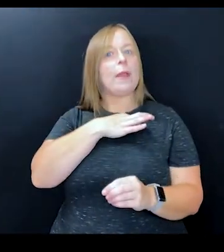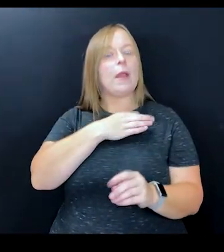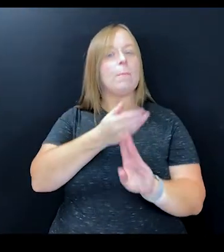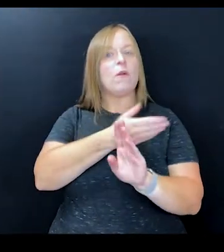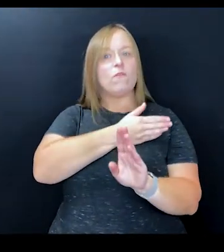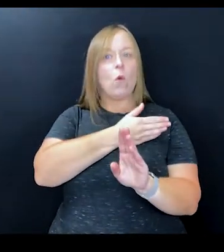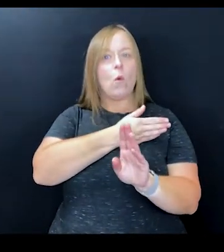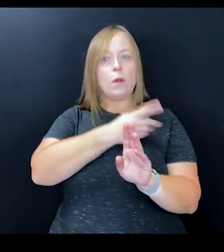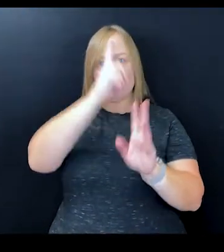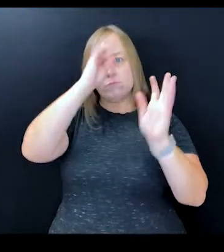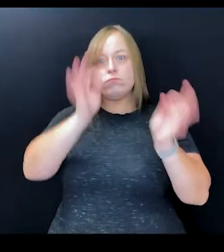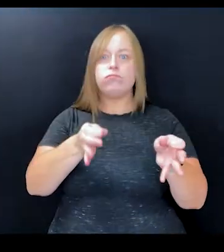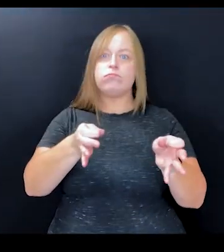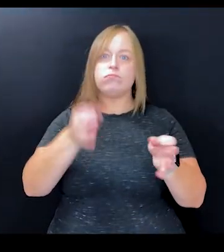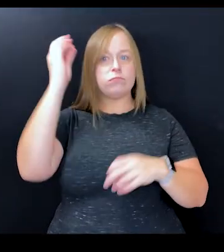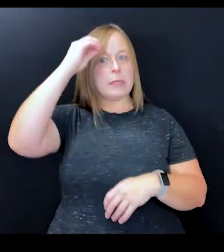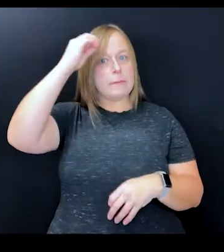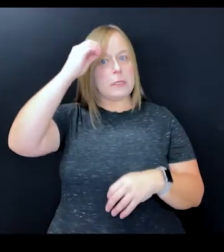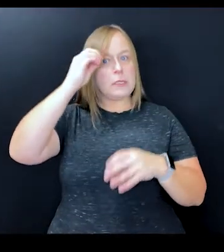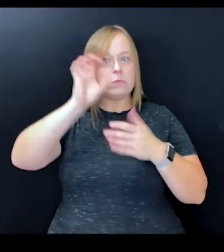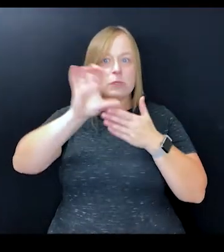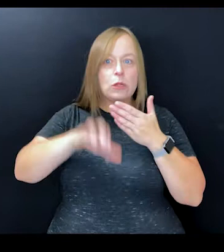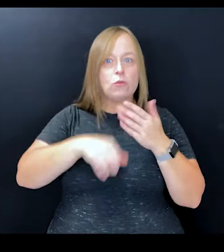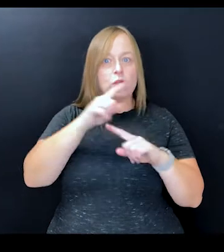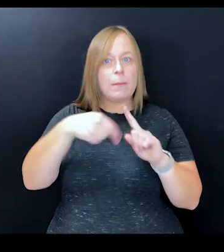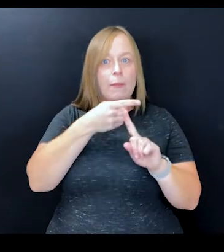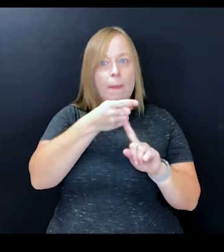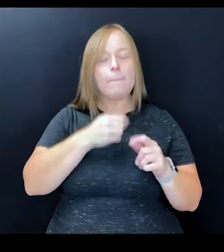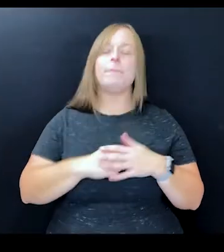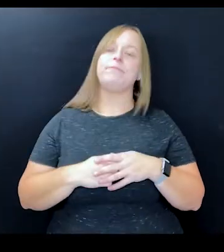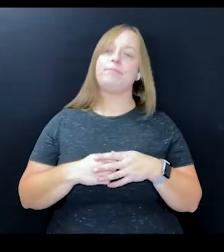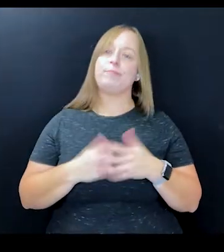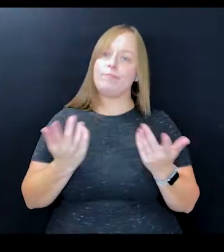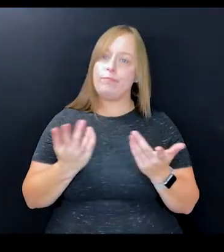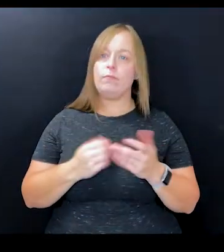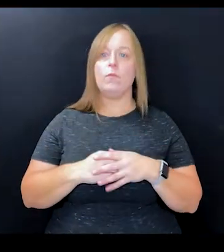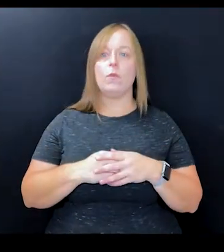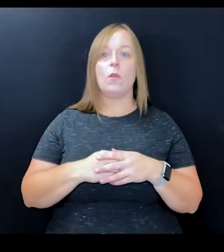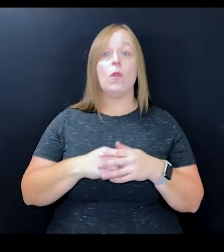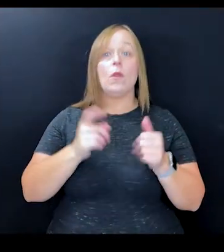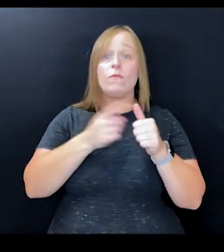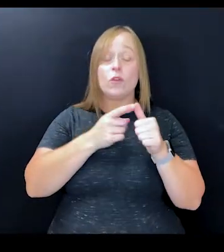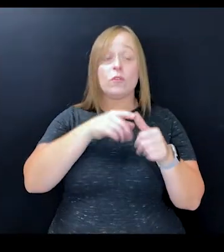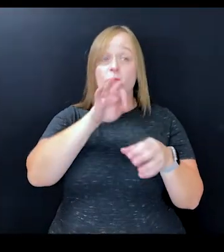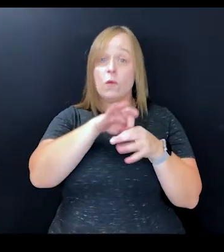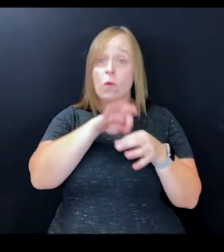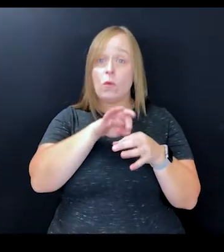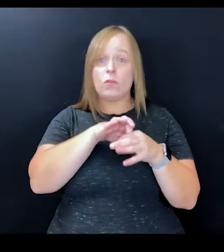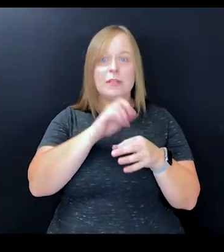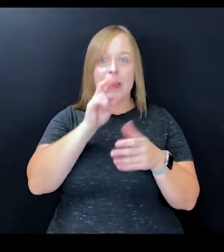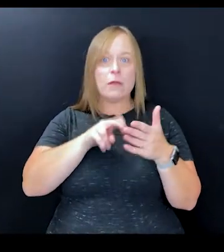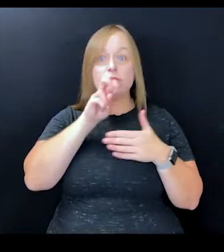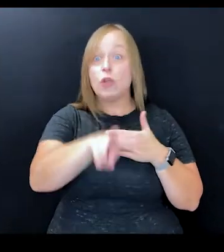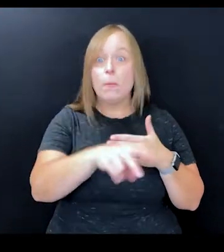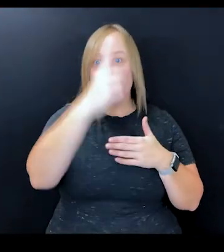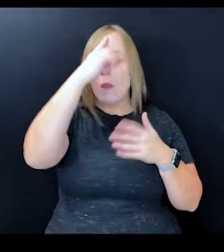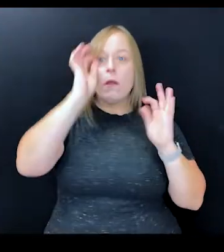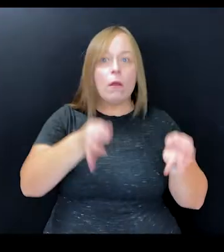forming conclusions about them. And voters should be cautious not to jump to conclusions or